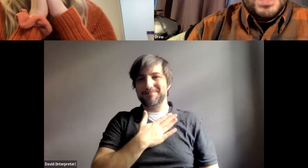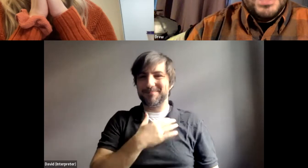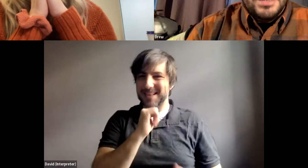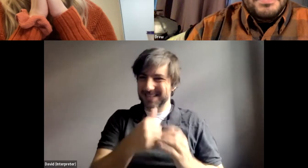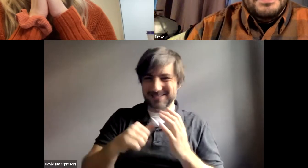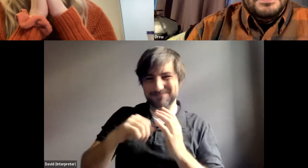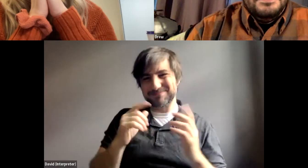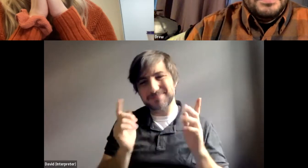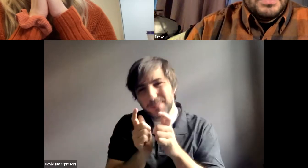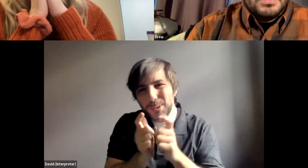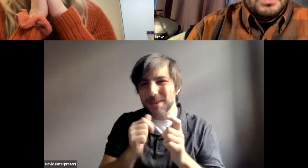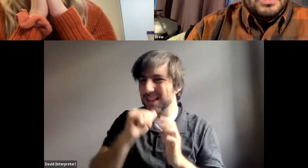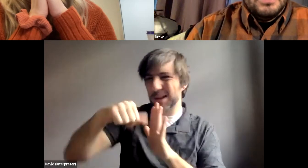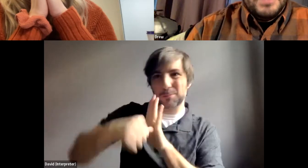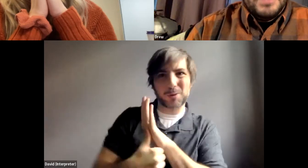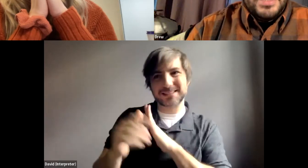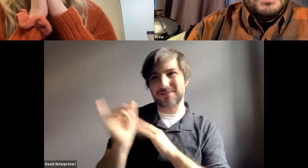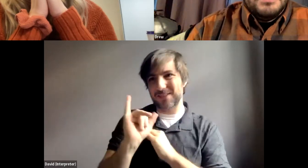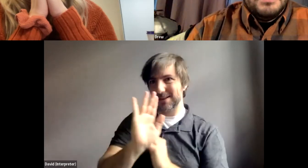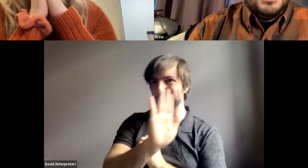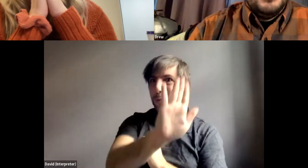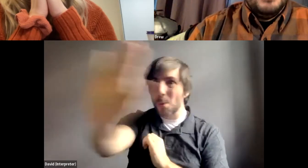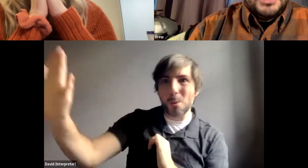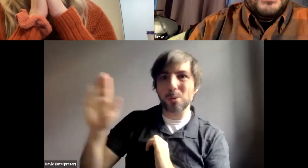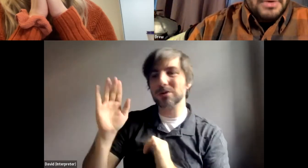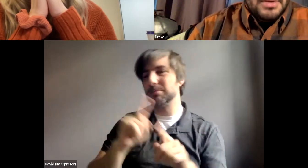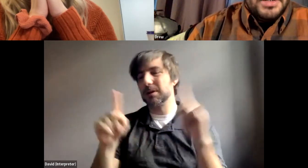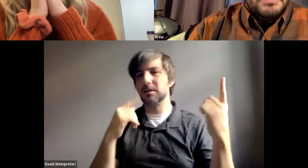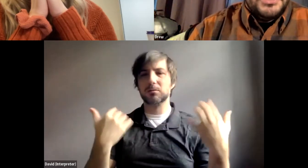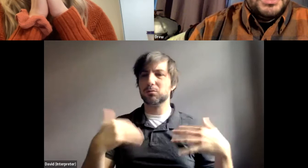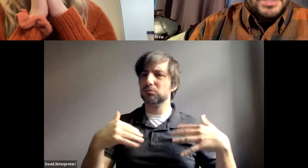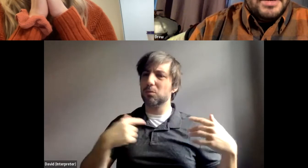that by continuing to push forward and push the narrative